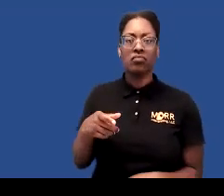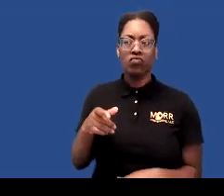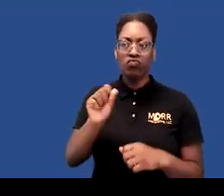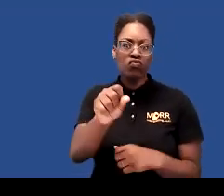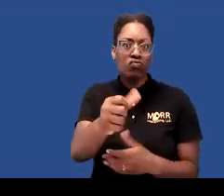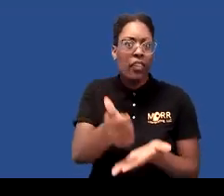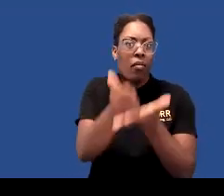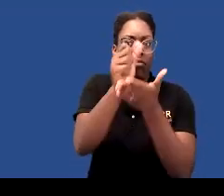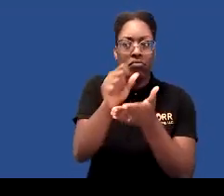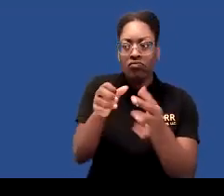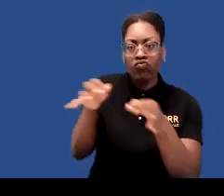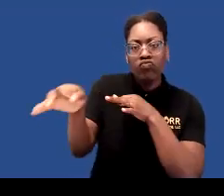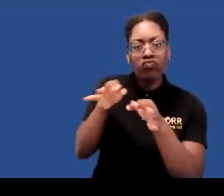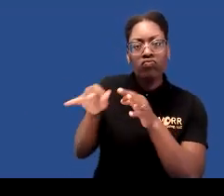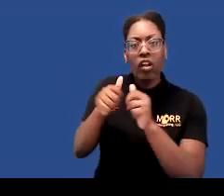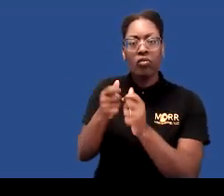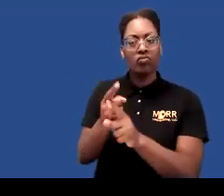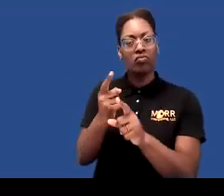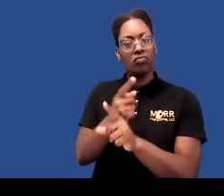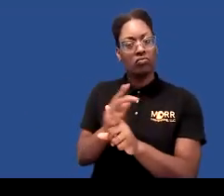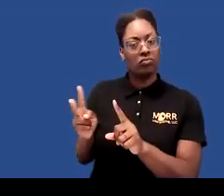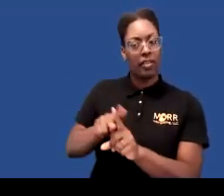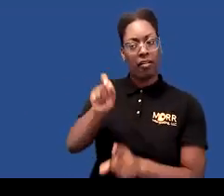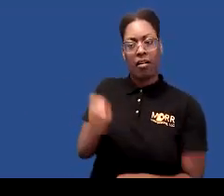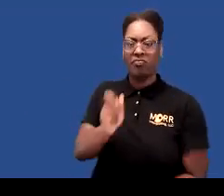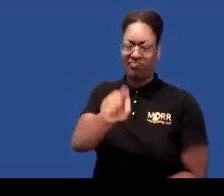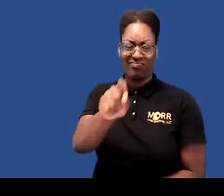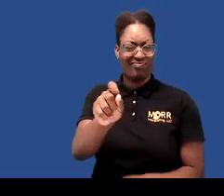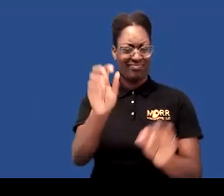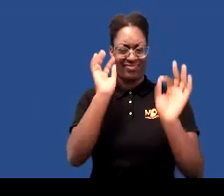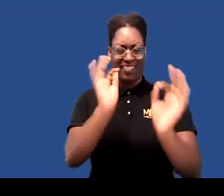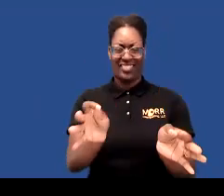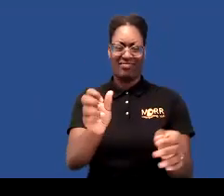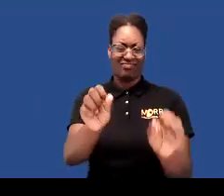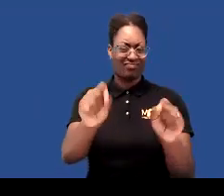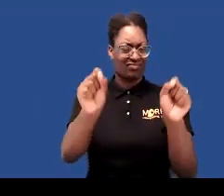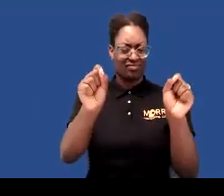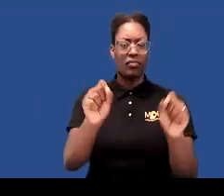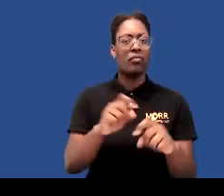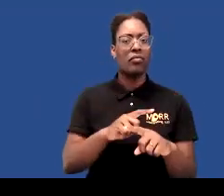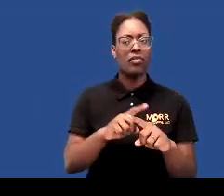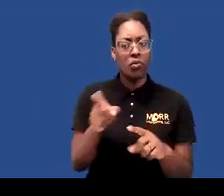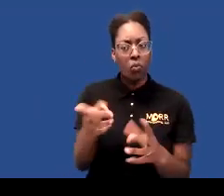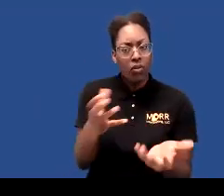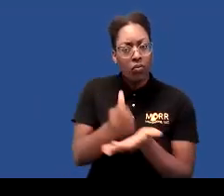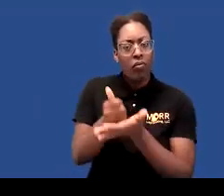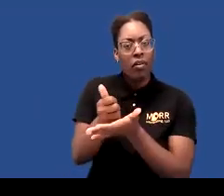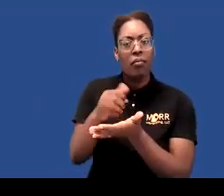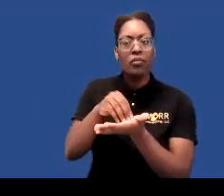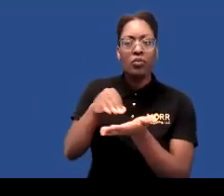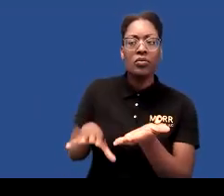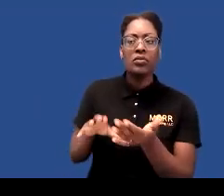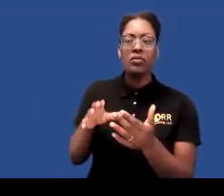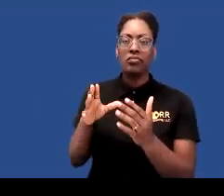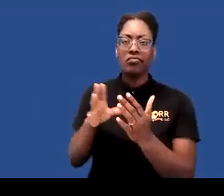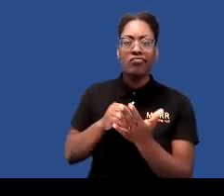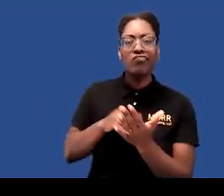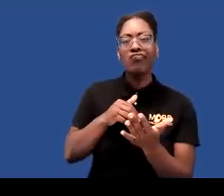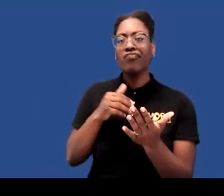and you want to help students navigate these kind of structures.